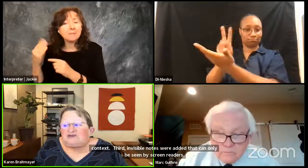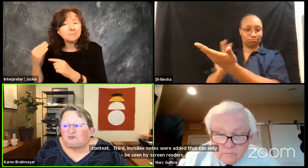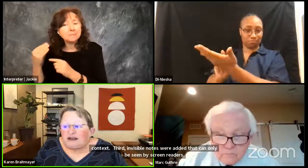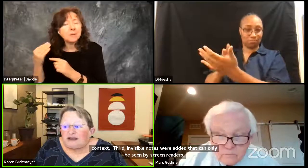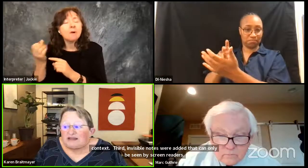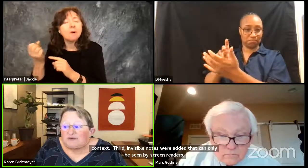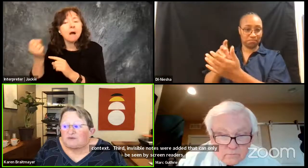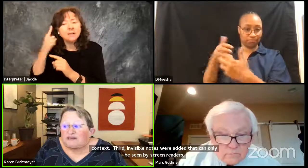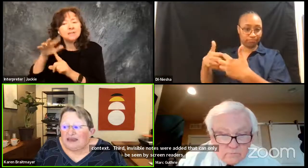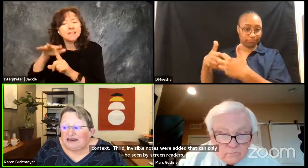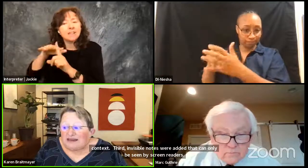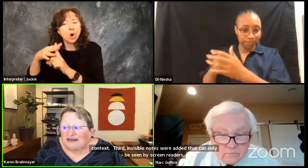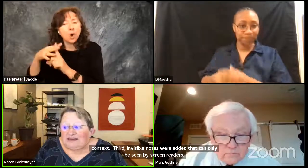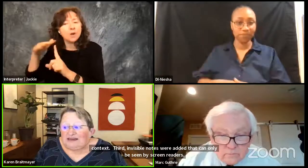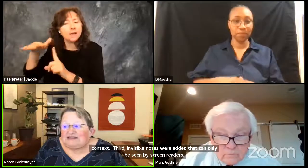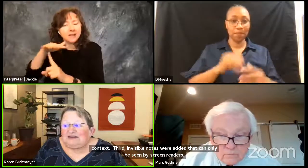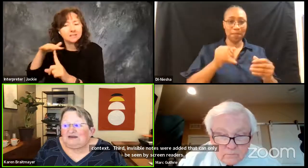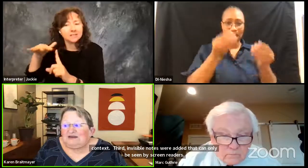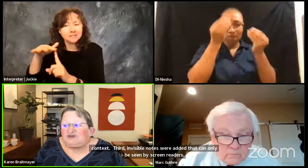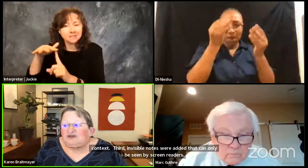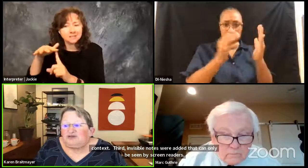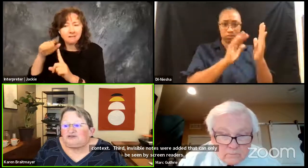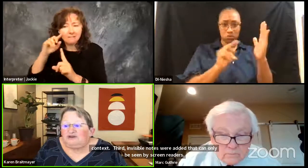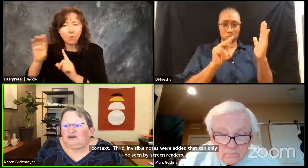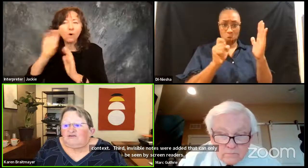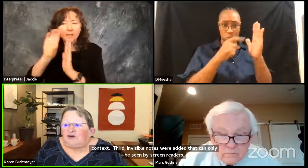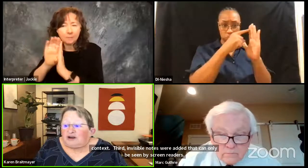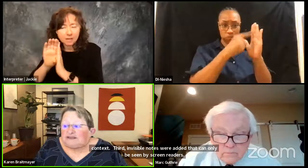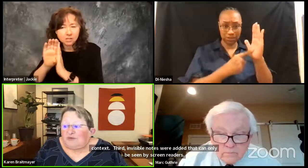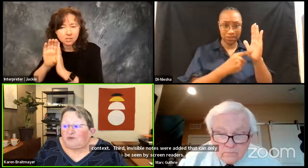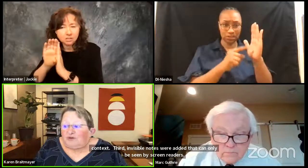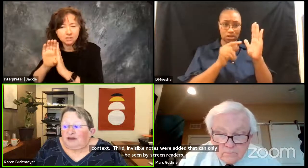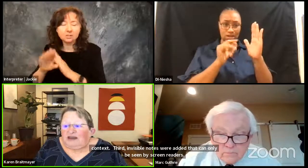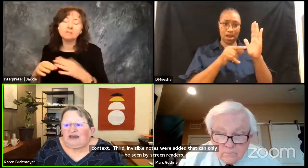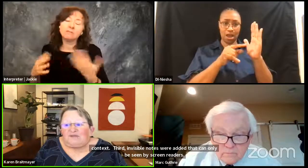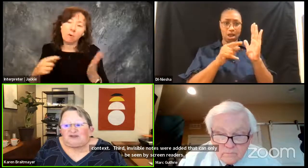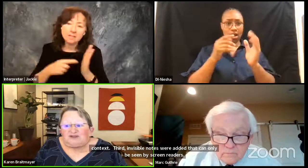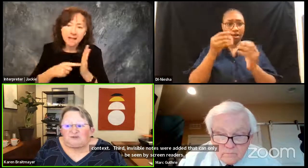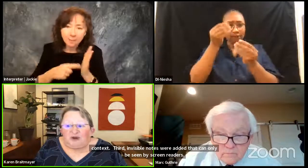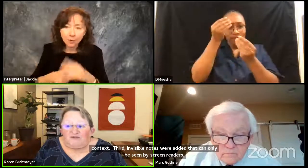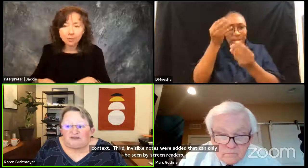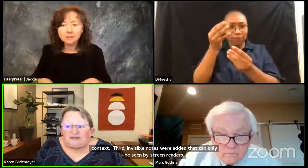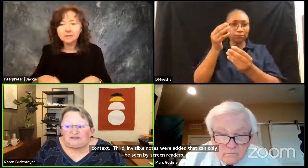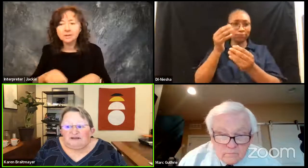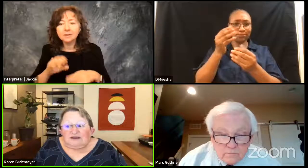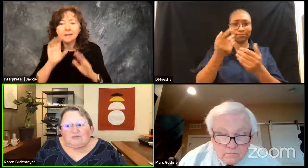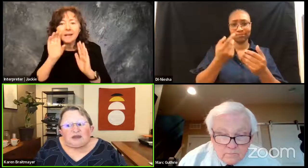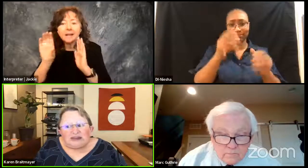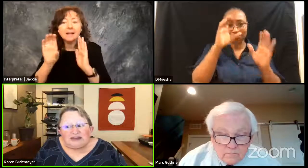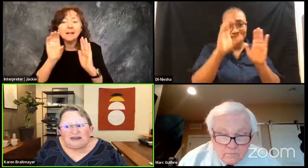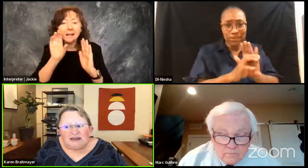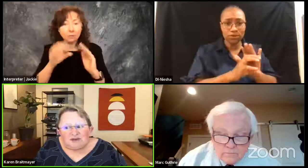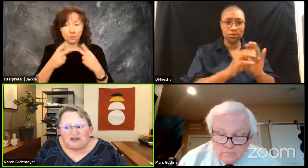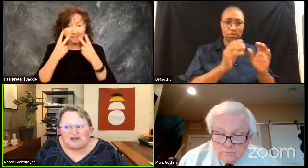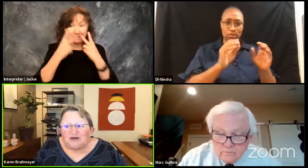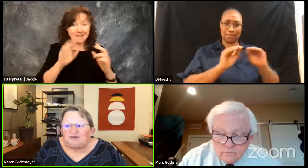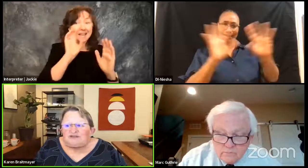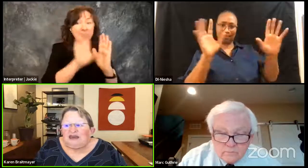directly related to image notes. For example, images are prefaced, 'begin image notes'.